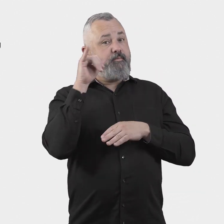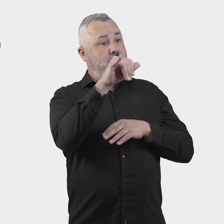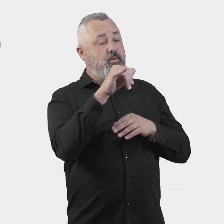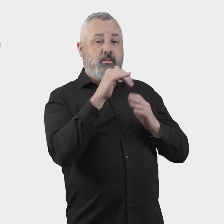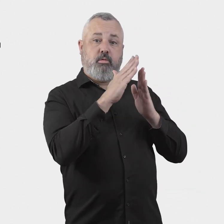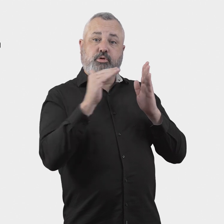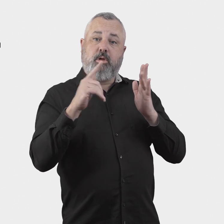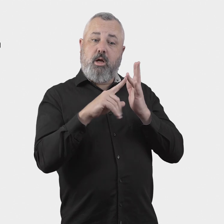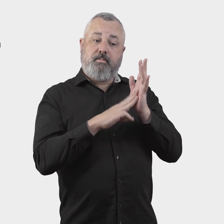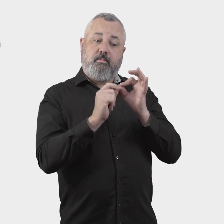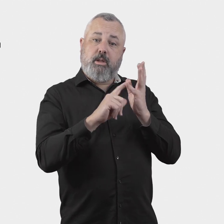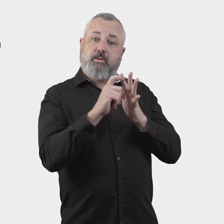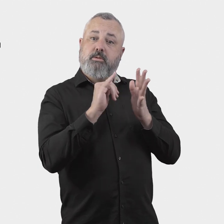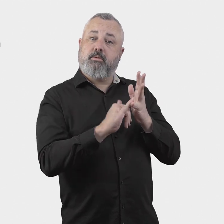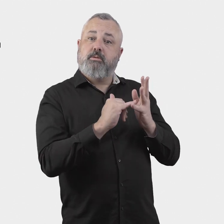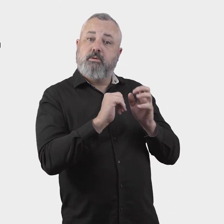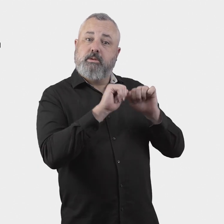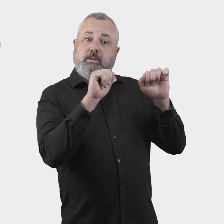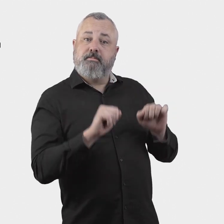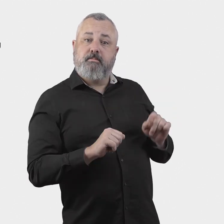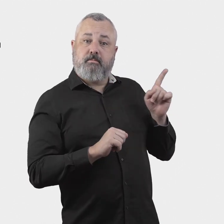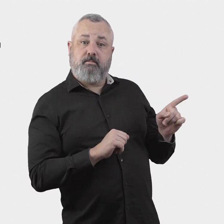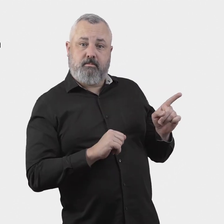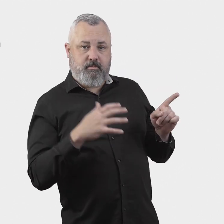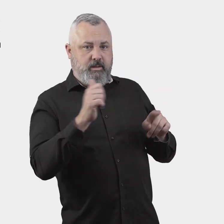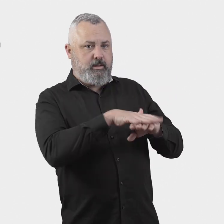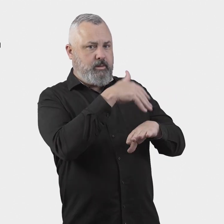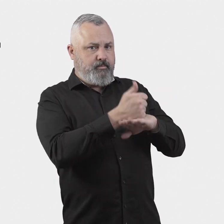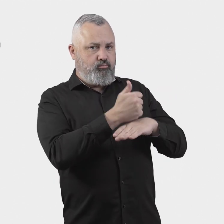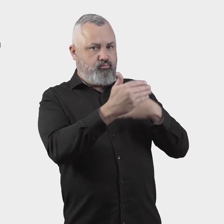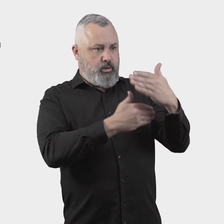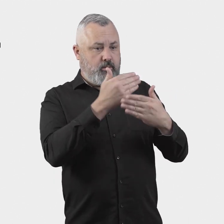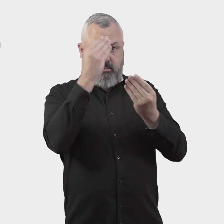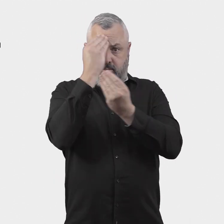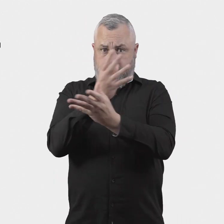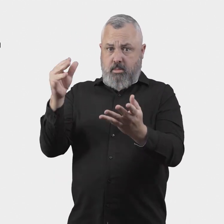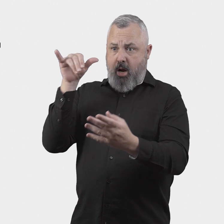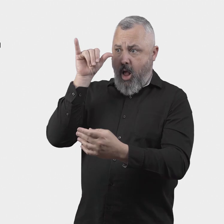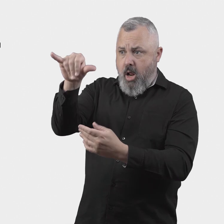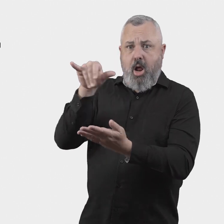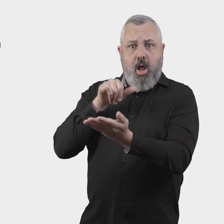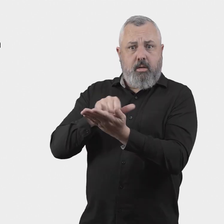appropriate that the Aviation Industry Ombuds Scheme provide a reasonable opportunity for airlines and